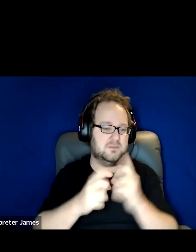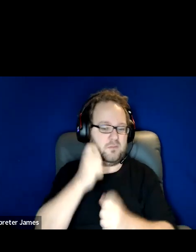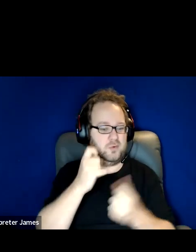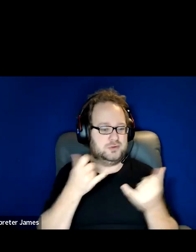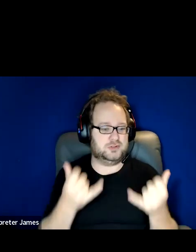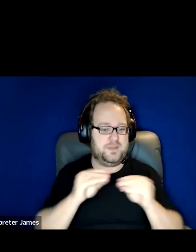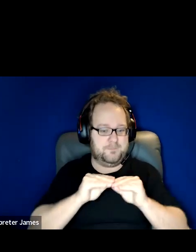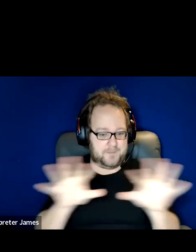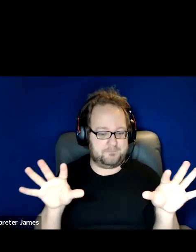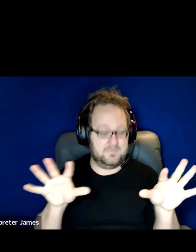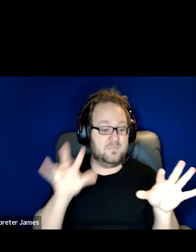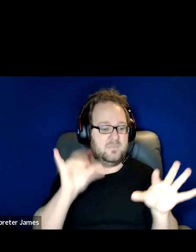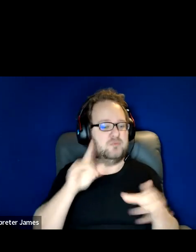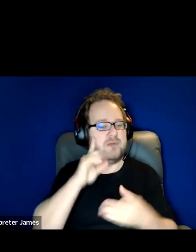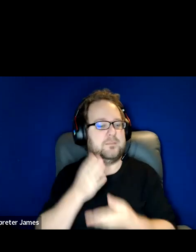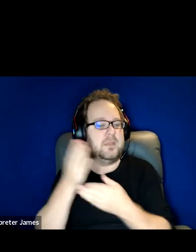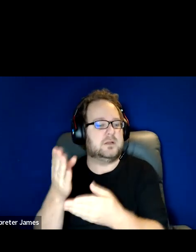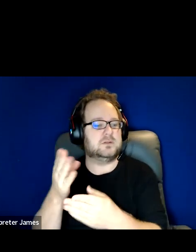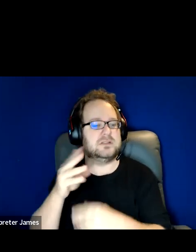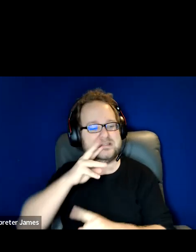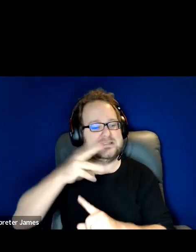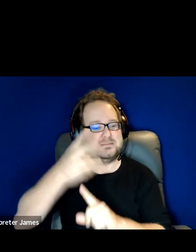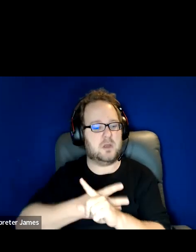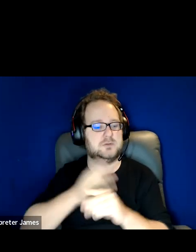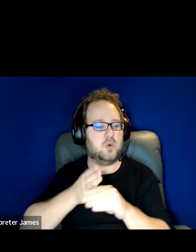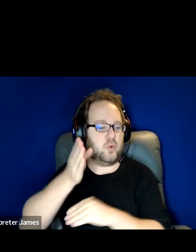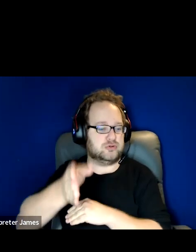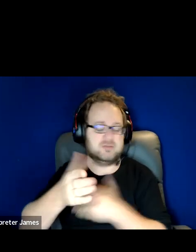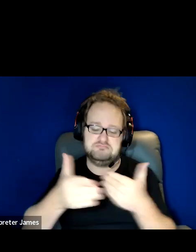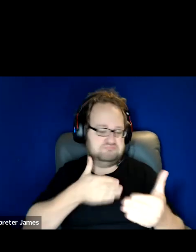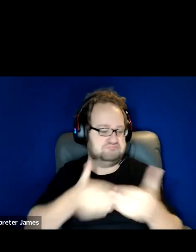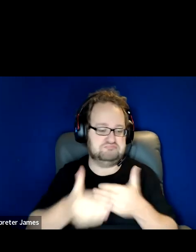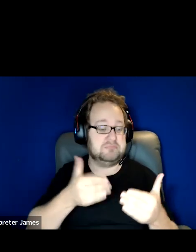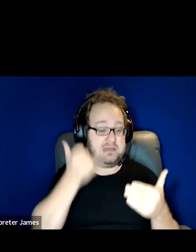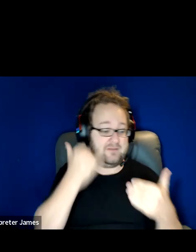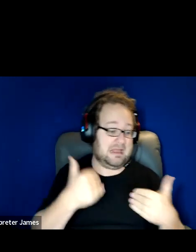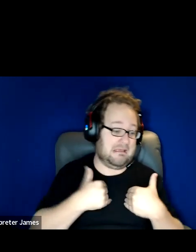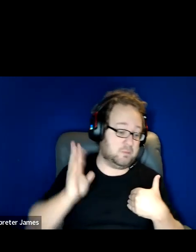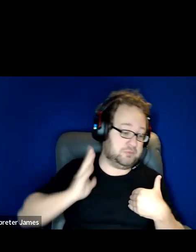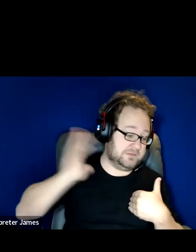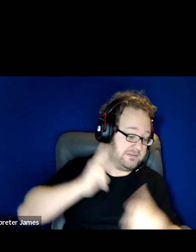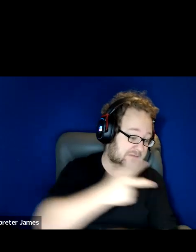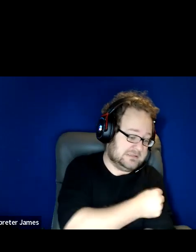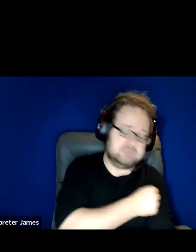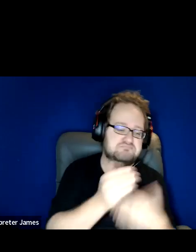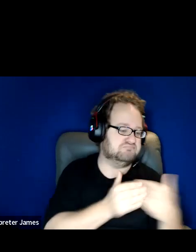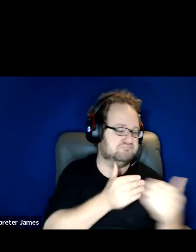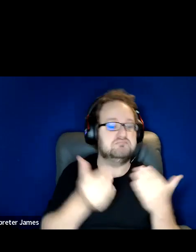recommended for everyone ages 6 months and older regardless of whether or not you've had previous vaccination or infection.